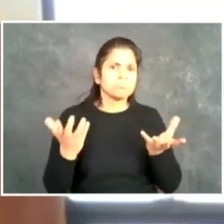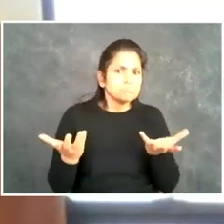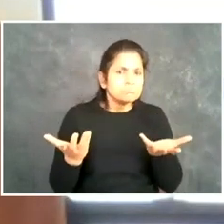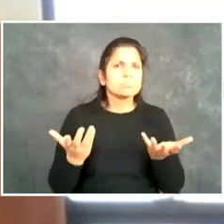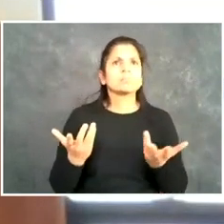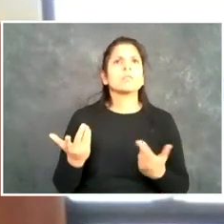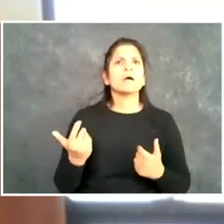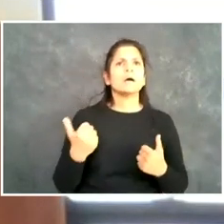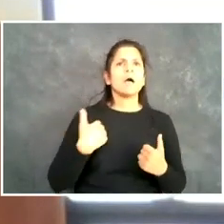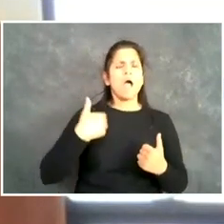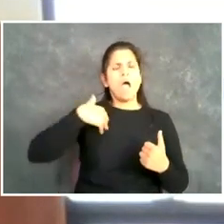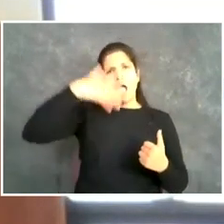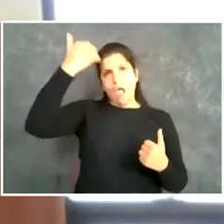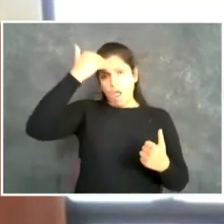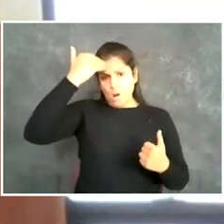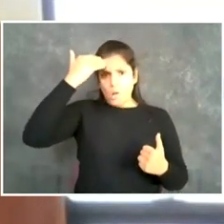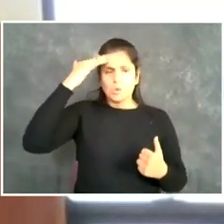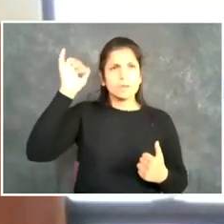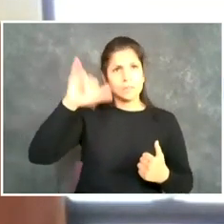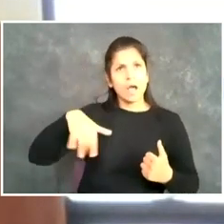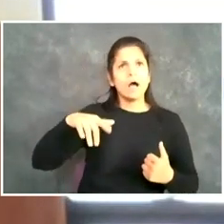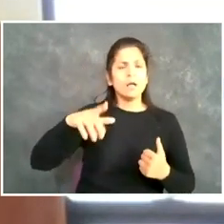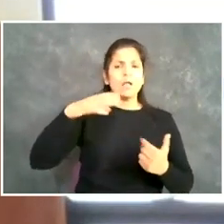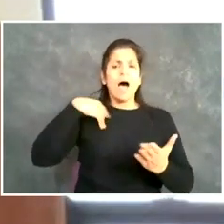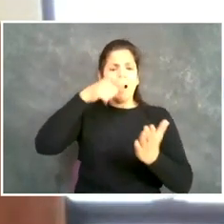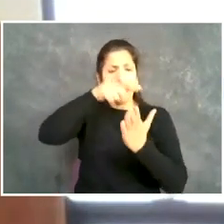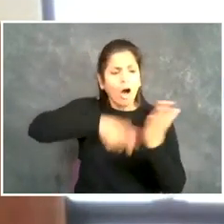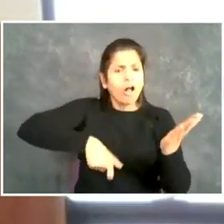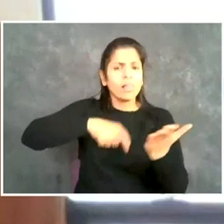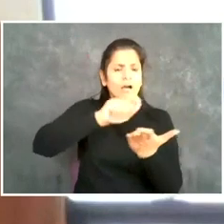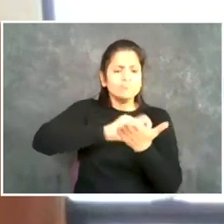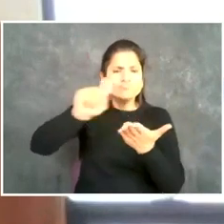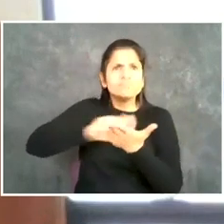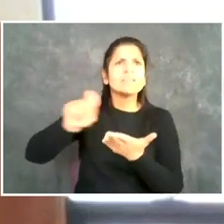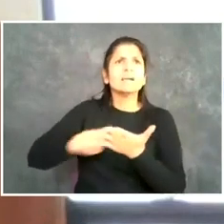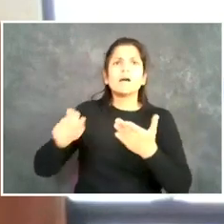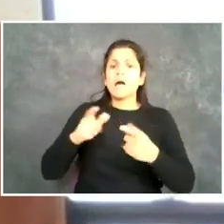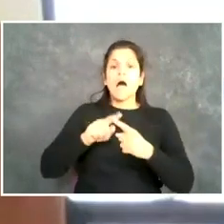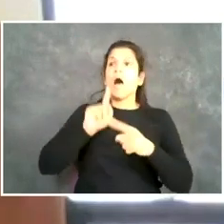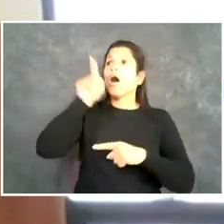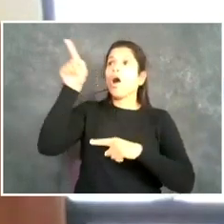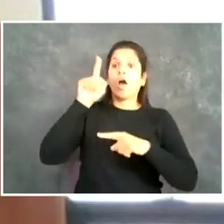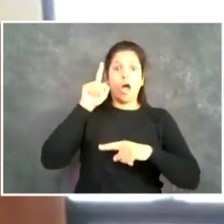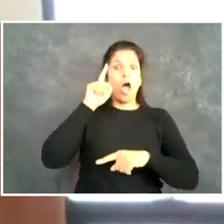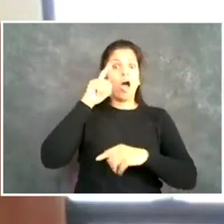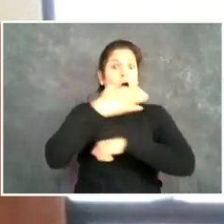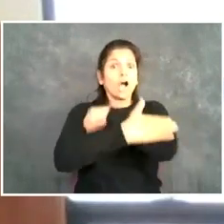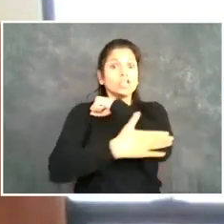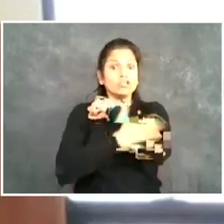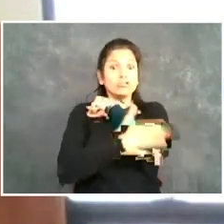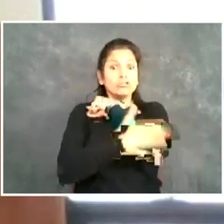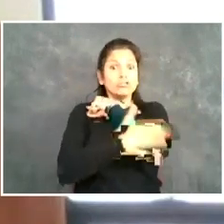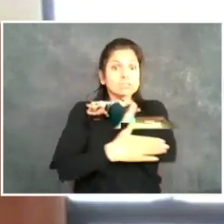TESTING POSITIVE FOR COVID OR BEING VERY ILL AND ENDING UP IN THE PEDIATRIC ICU FROM COVID. WE ARE AWARE OF THE NEWS AND THE LITERATURE THAT IS EVER-